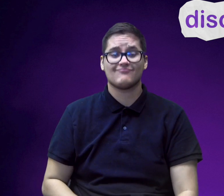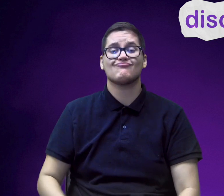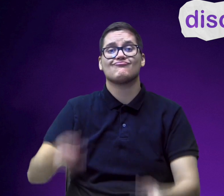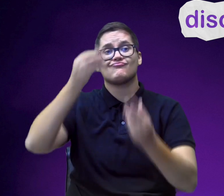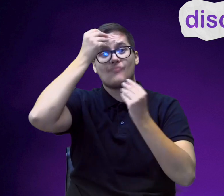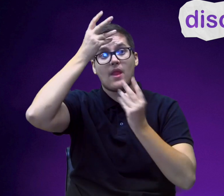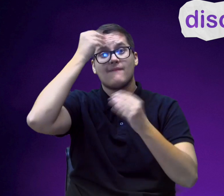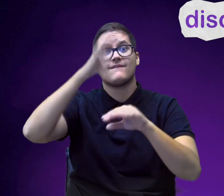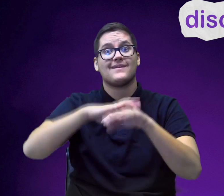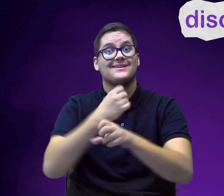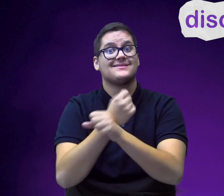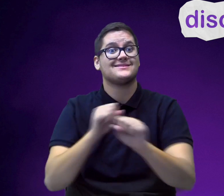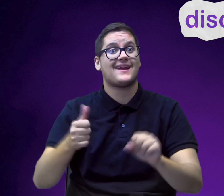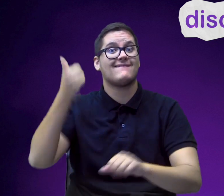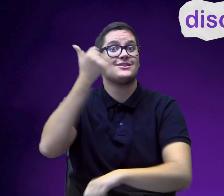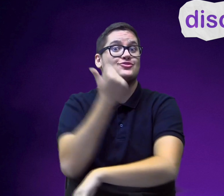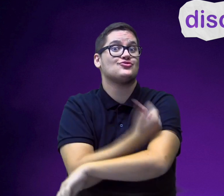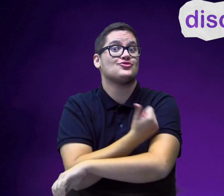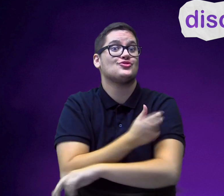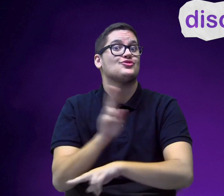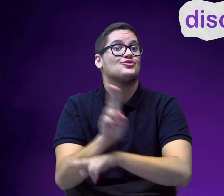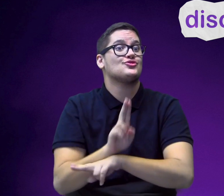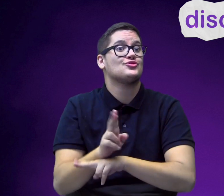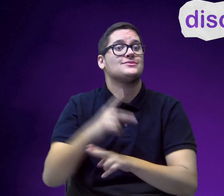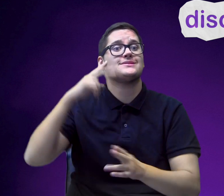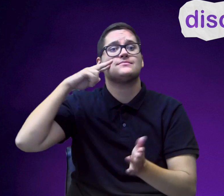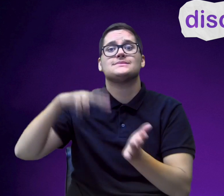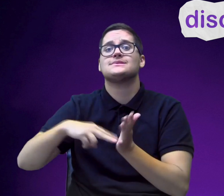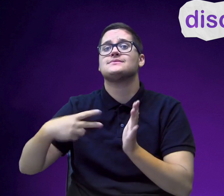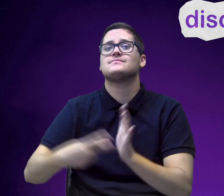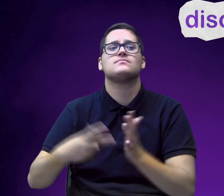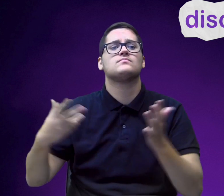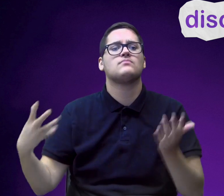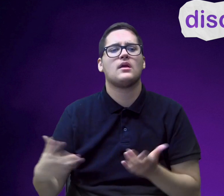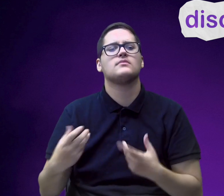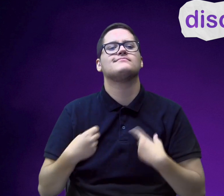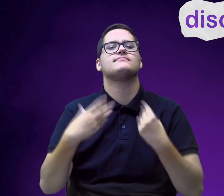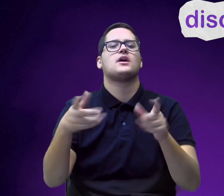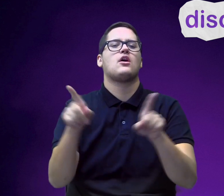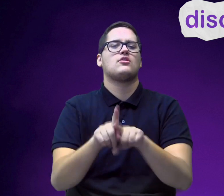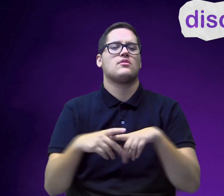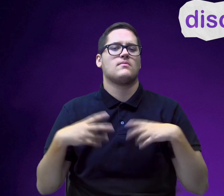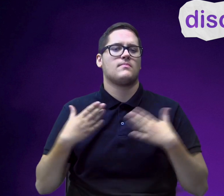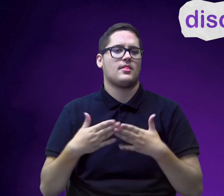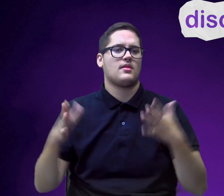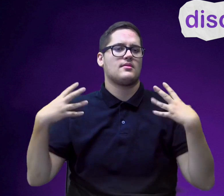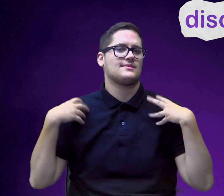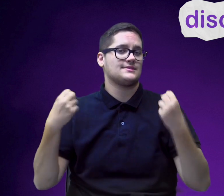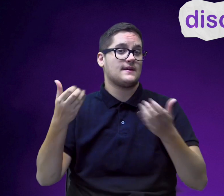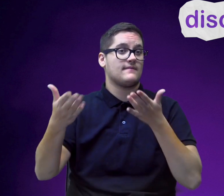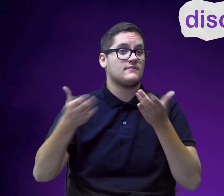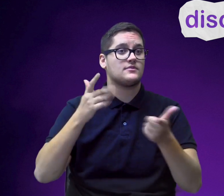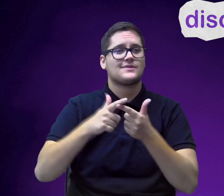Information on safer drug use is presented as a public health service